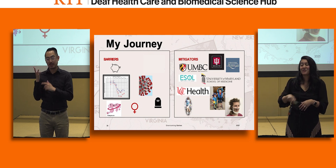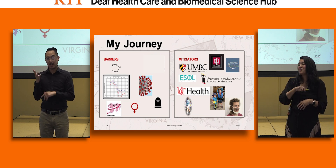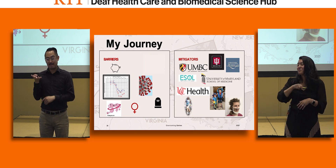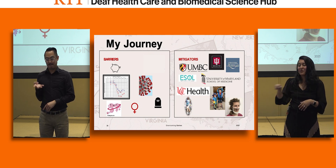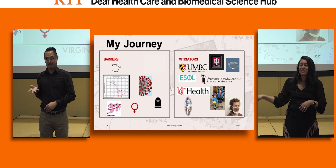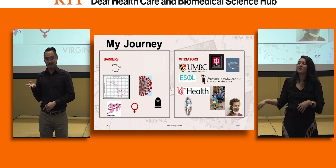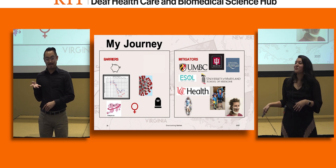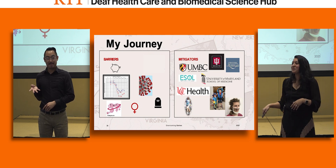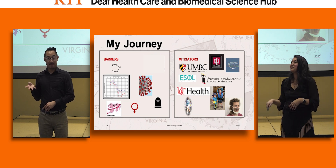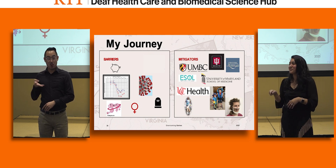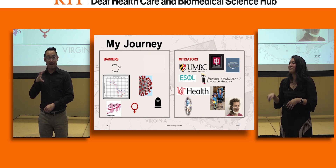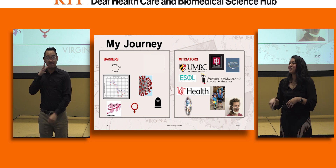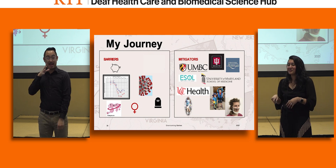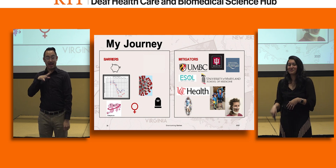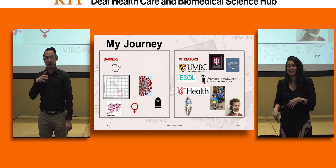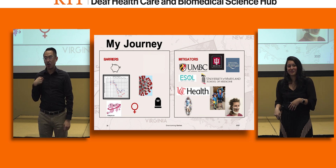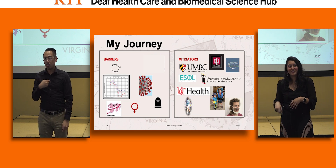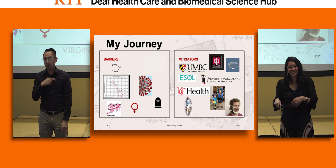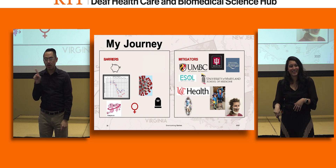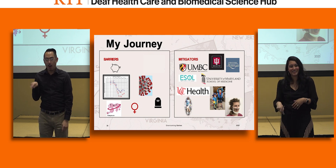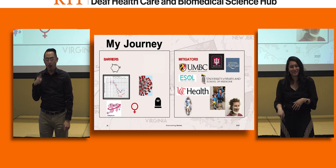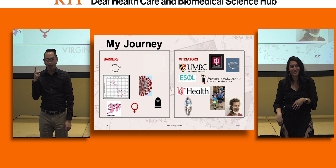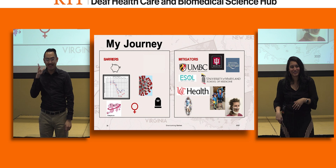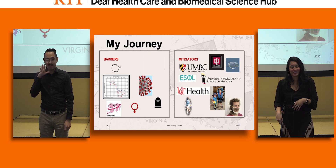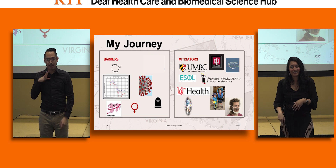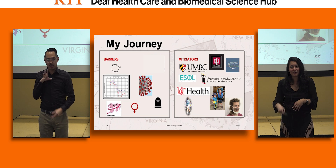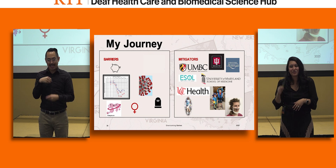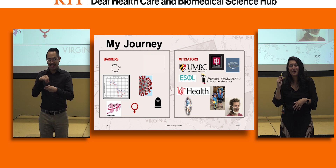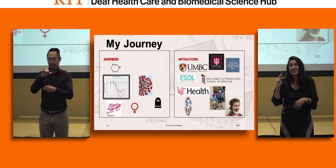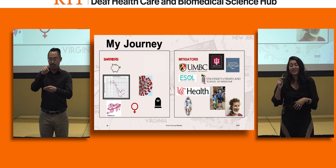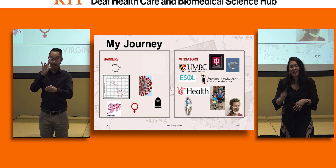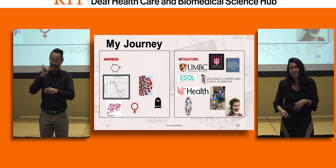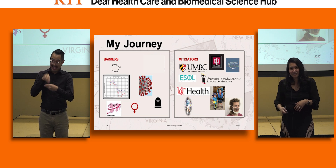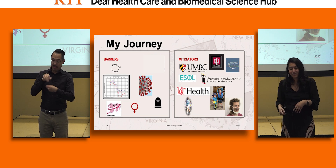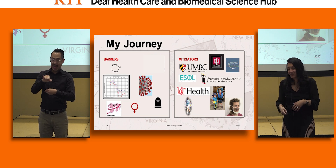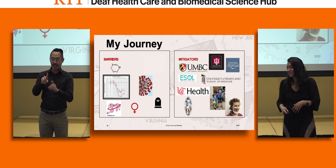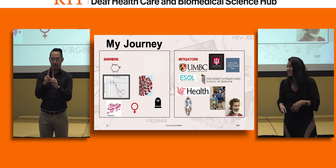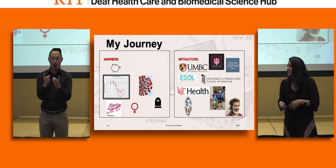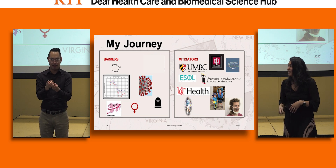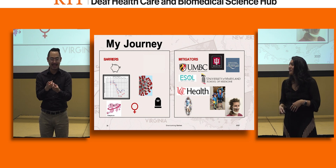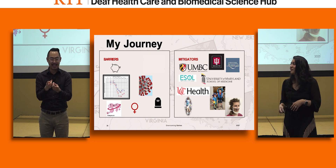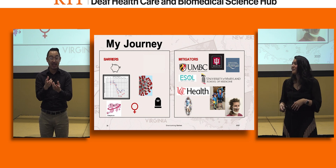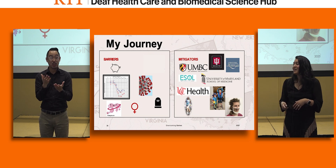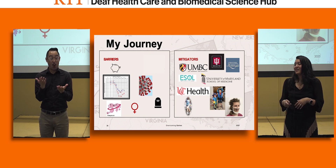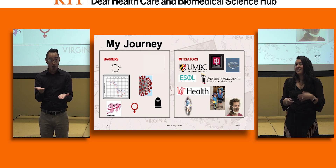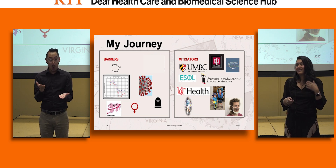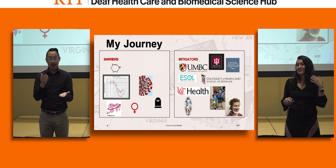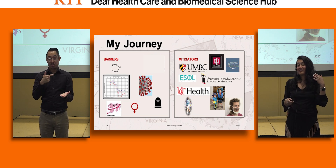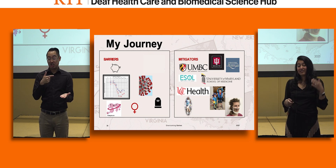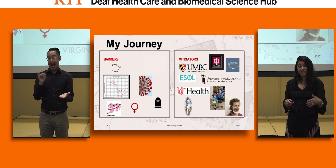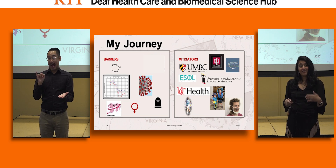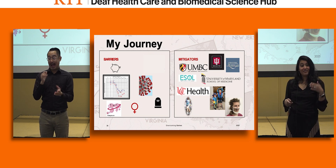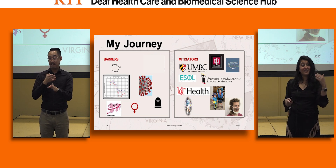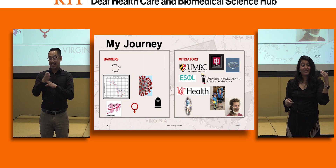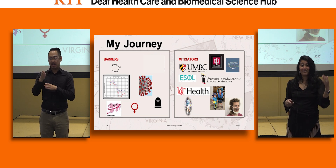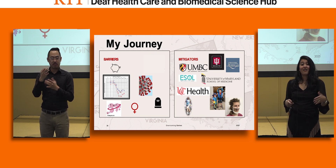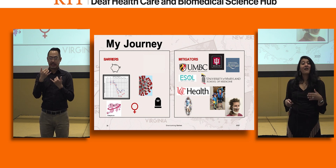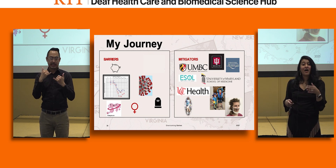were the only female influence in that division. So, gastroenterology in general still does not have